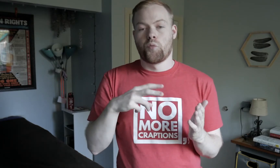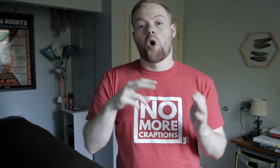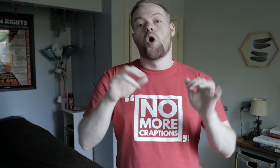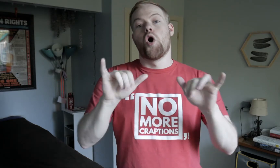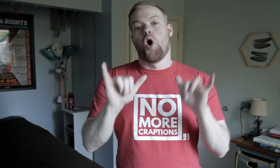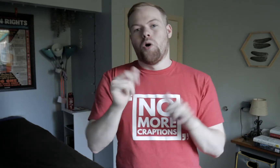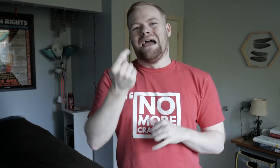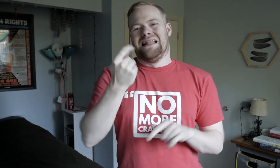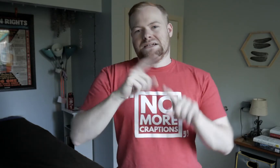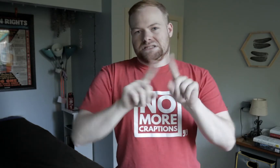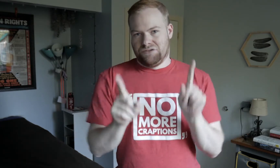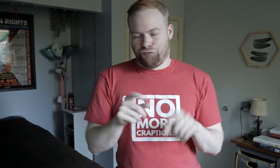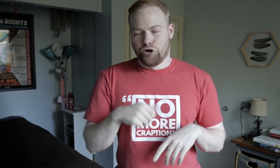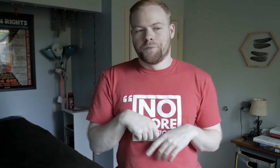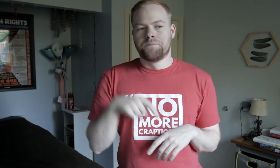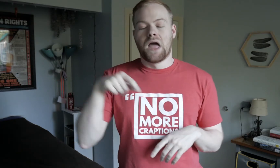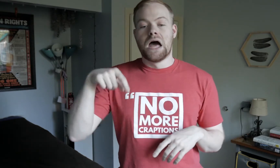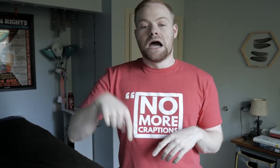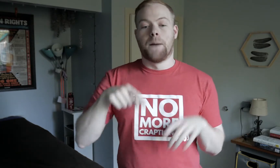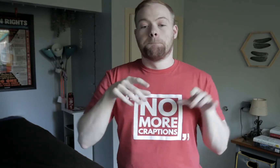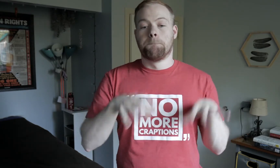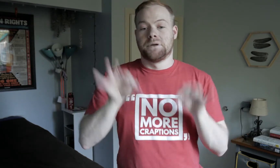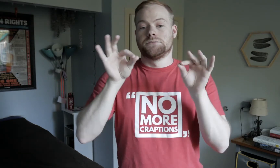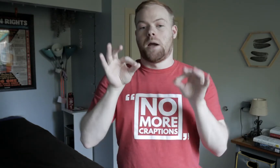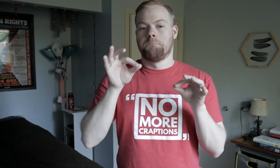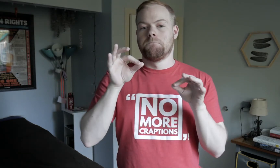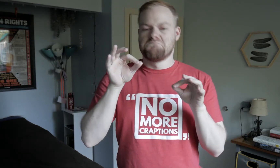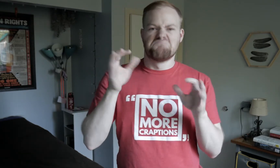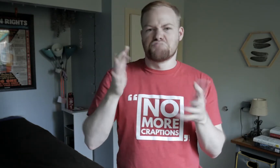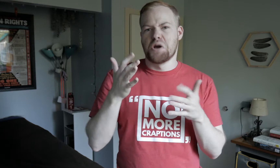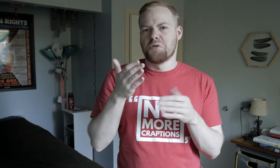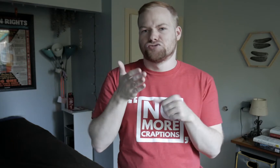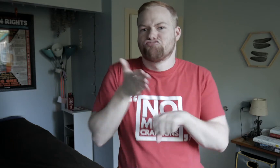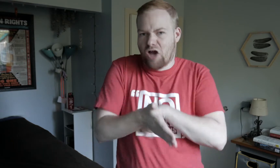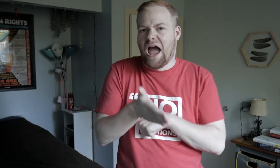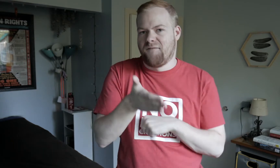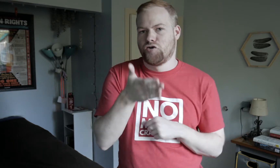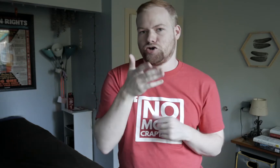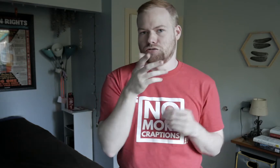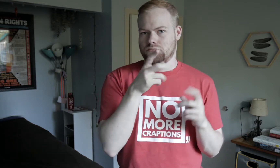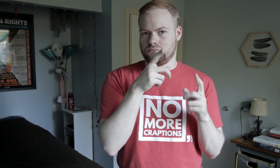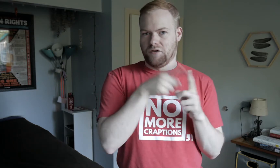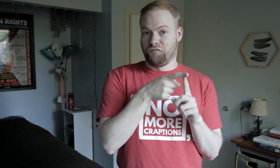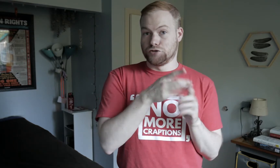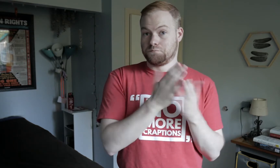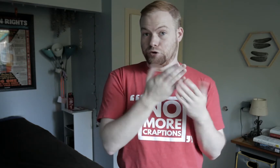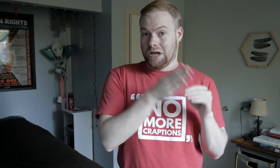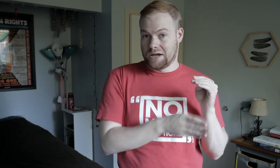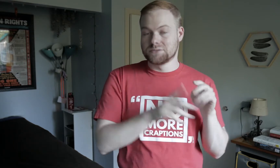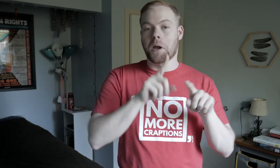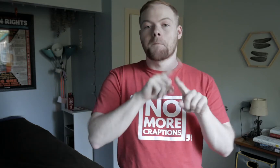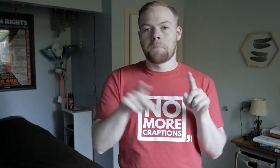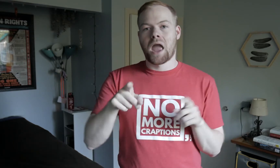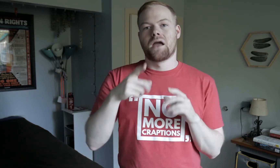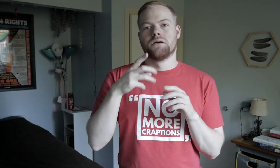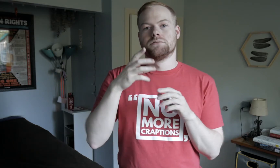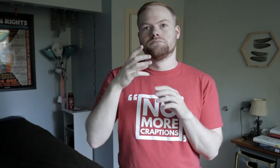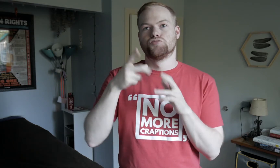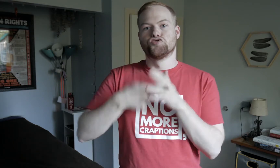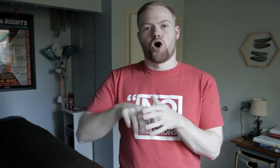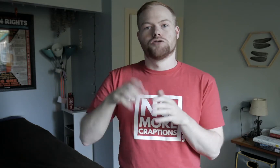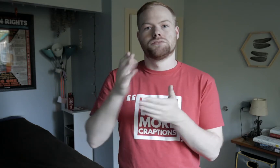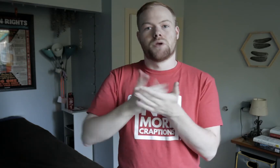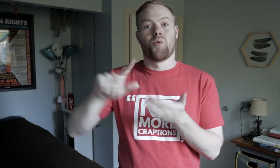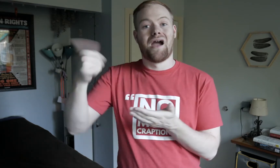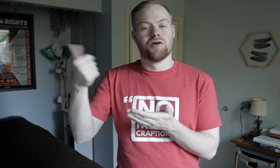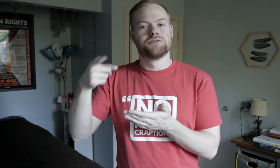Oh, it’s a little different. It picks up pretty much right after the first book ends, but it starts somewhere else,